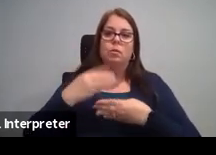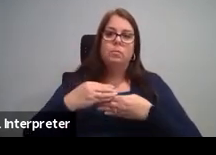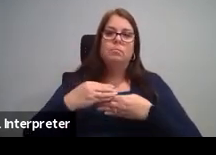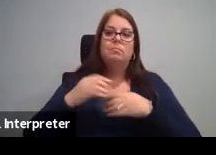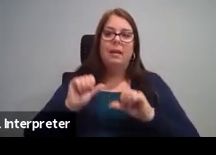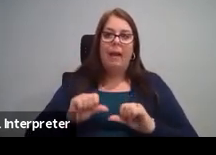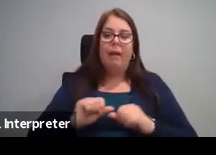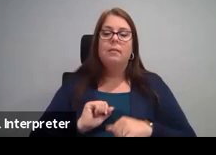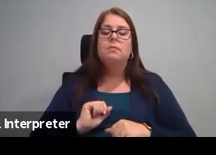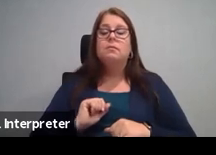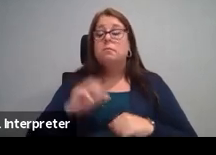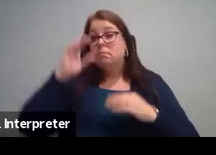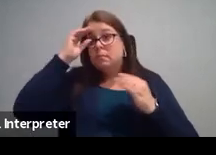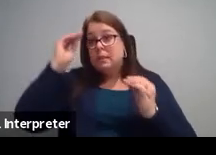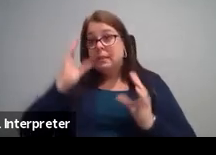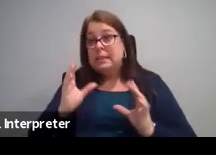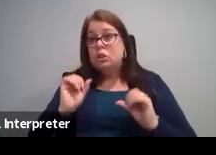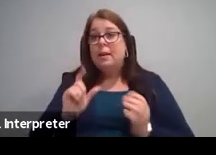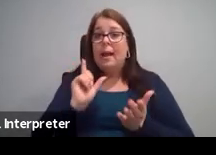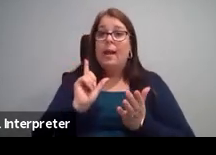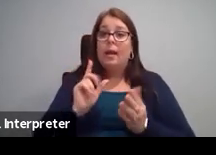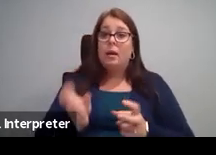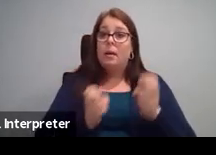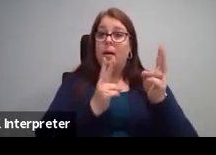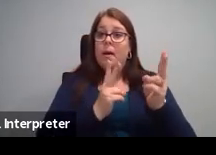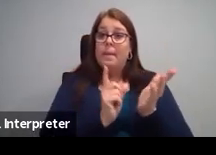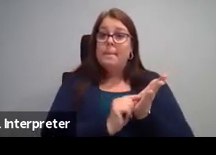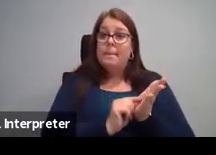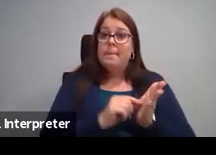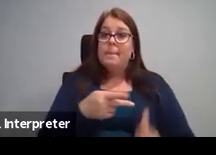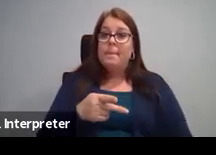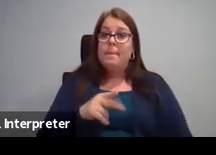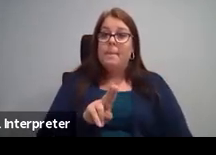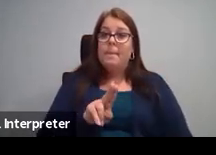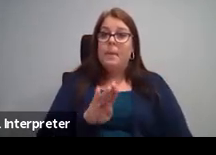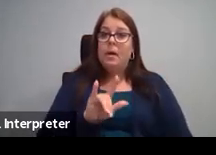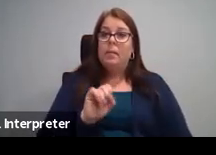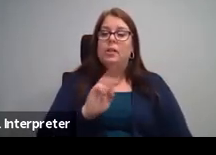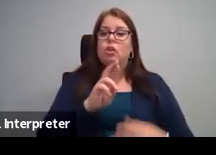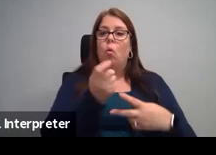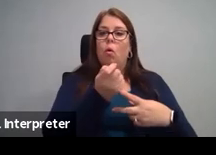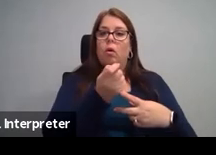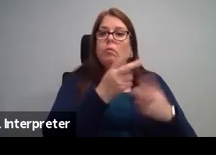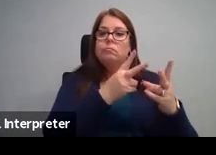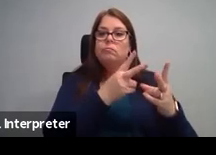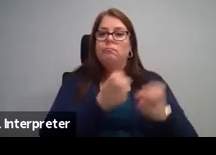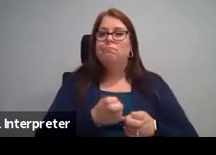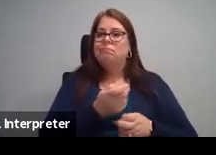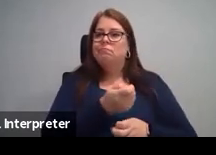Cathy Reznicek: And a teacher can publish or unpublish Cathy Reznicek: Modules in or they can set an opening and closing date.